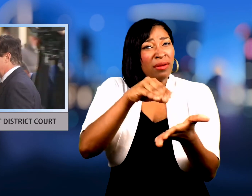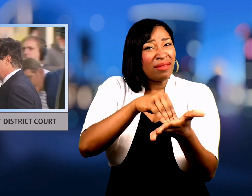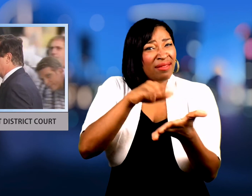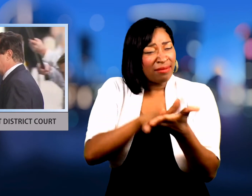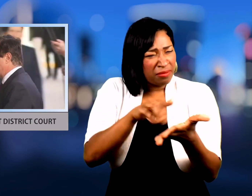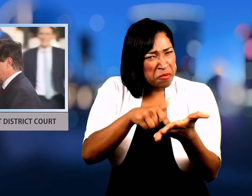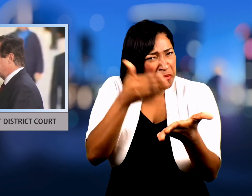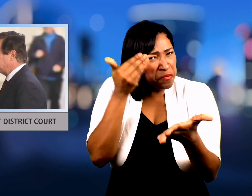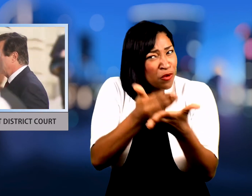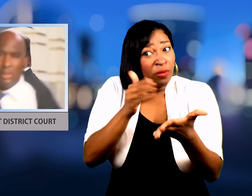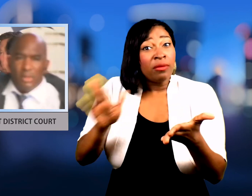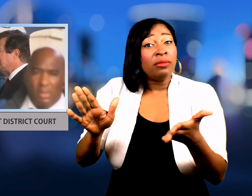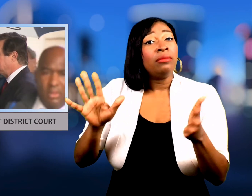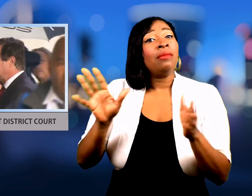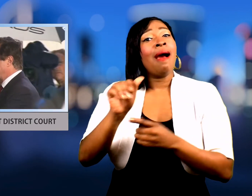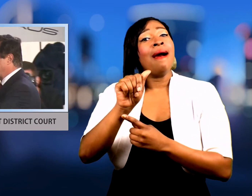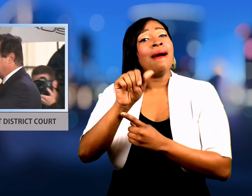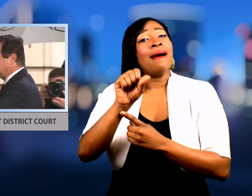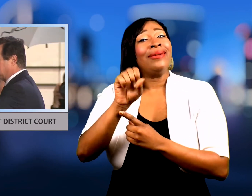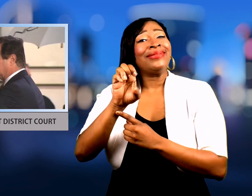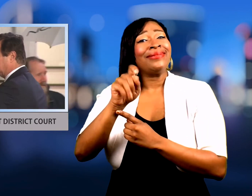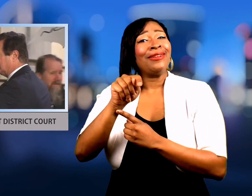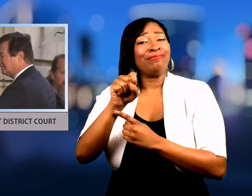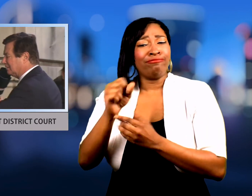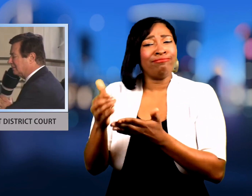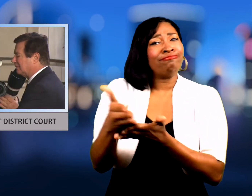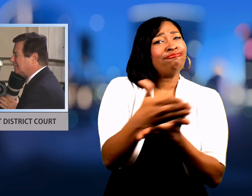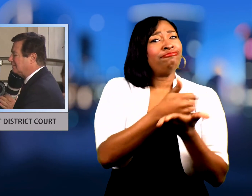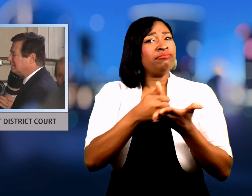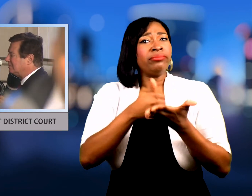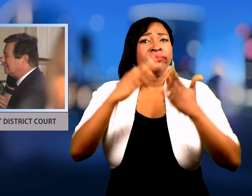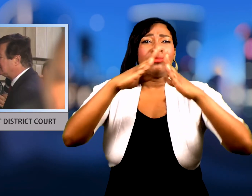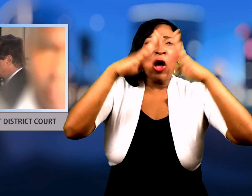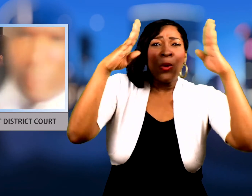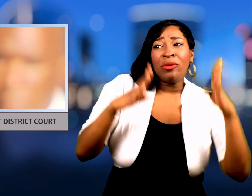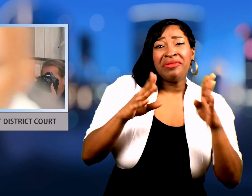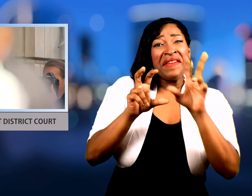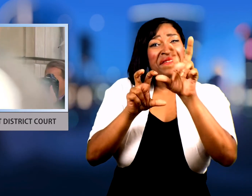documentation showing